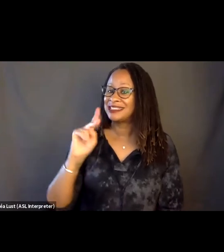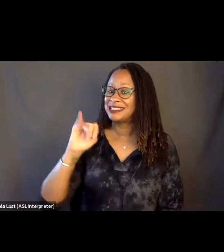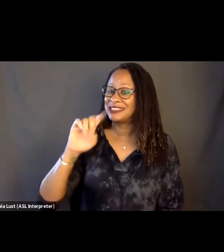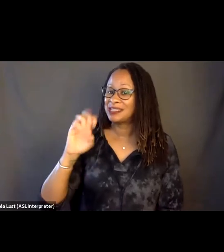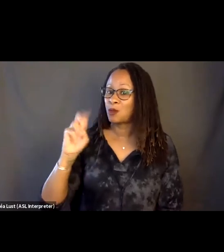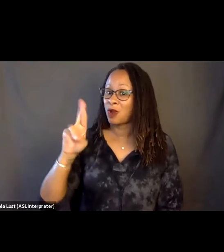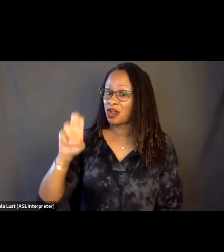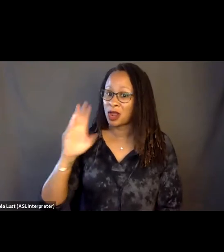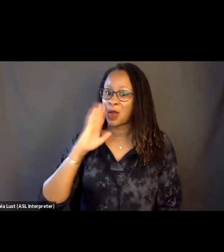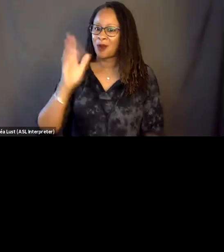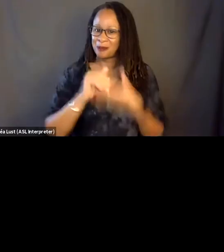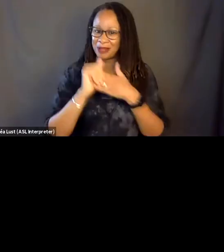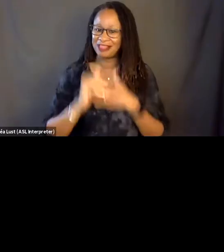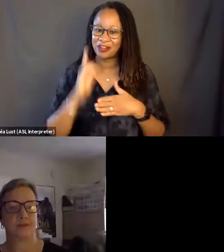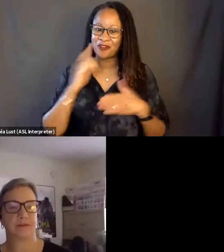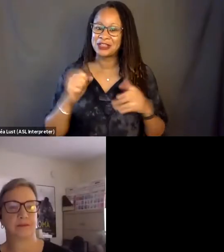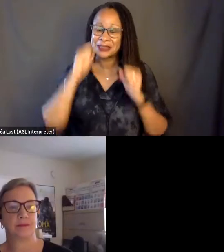is sure to be an amazing conversation.